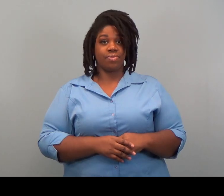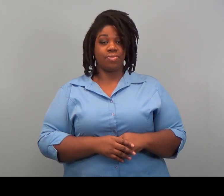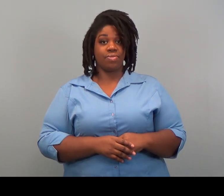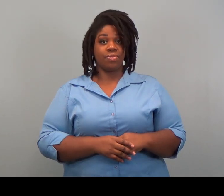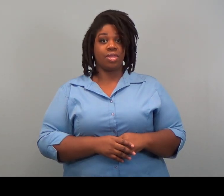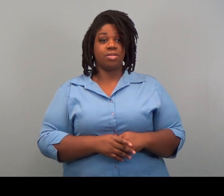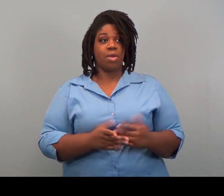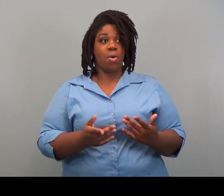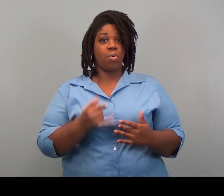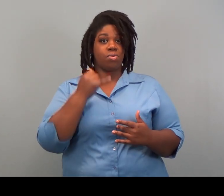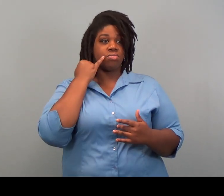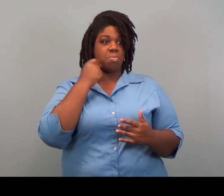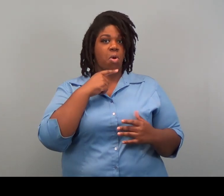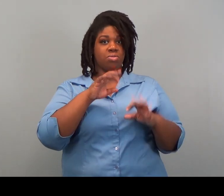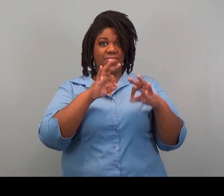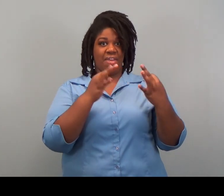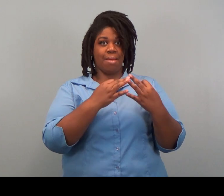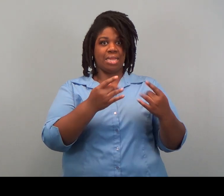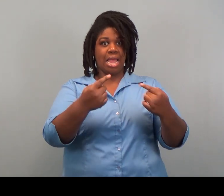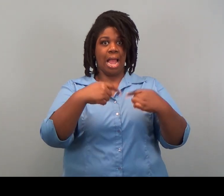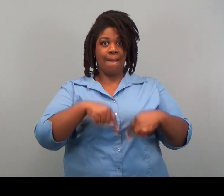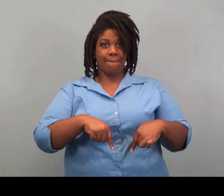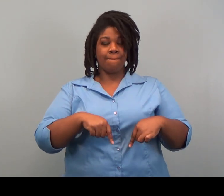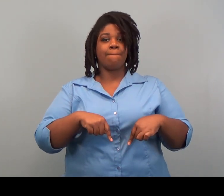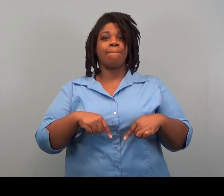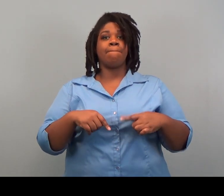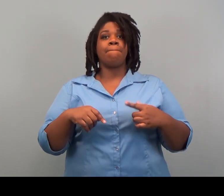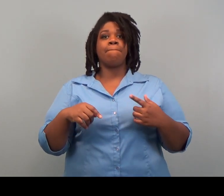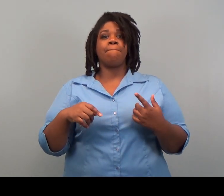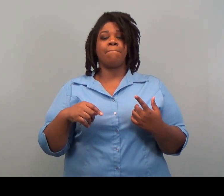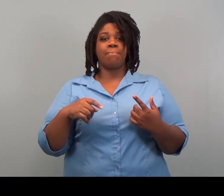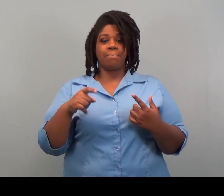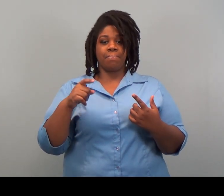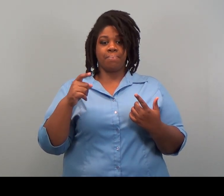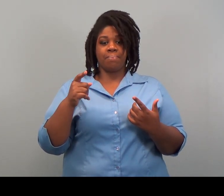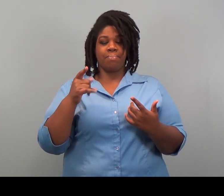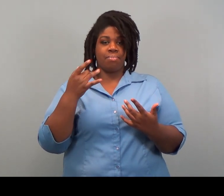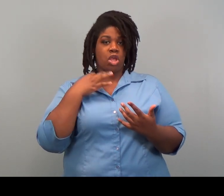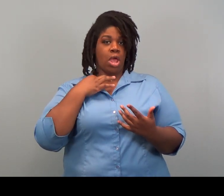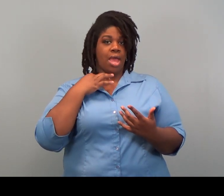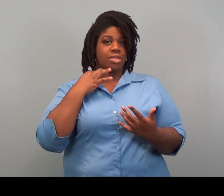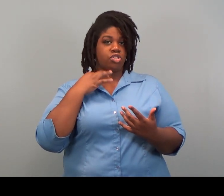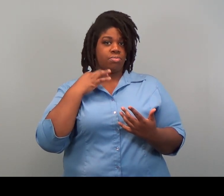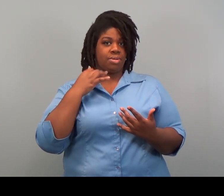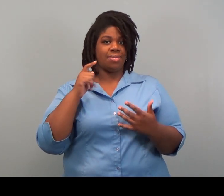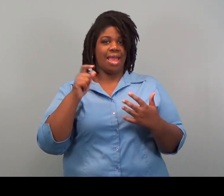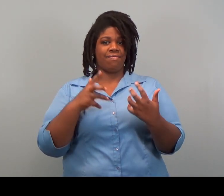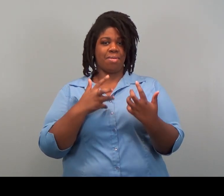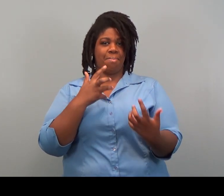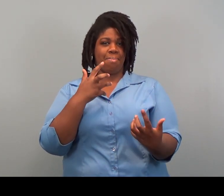So a family that comes to our tax site has to meet income eligibility guidelines.